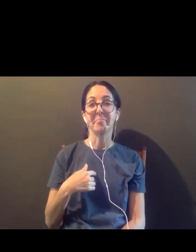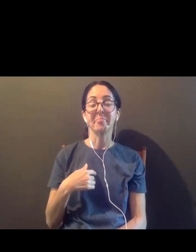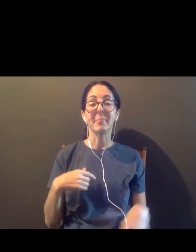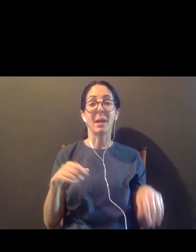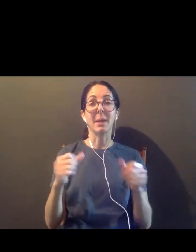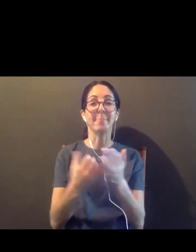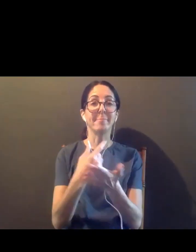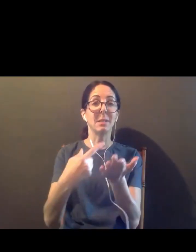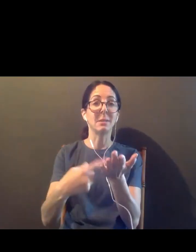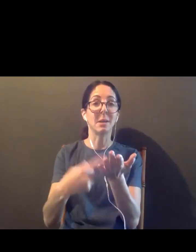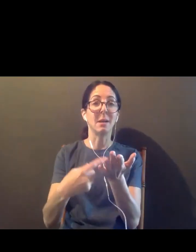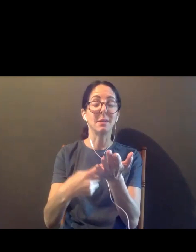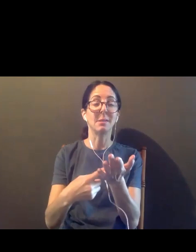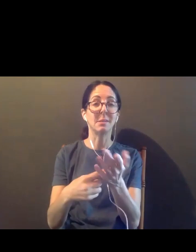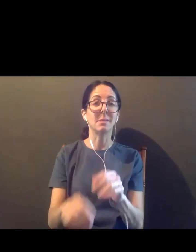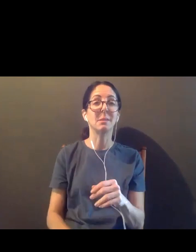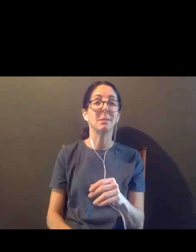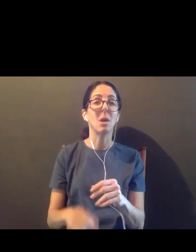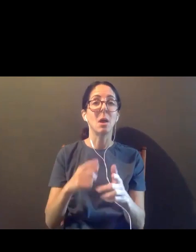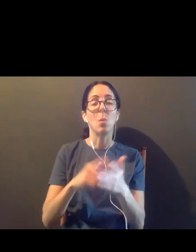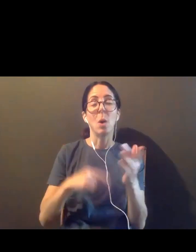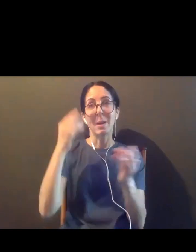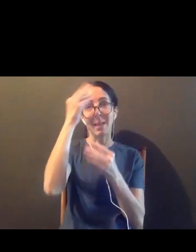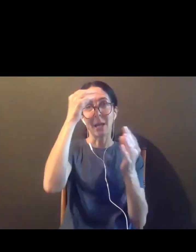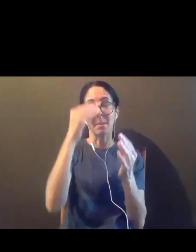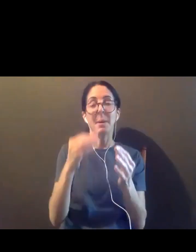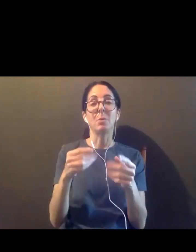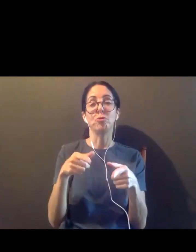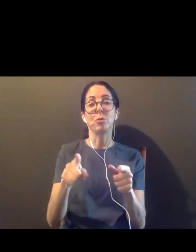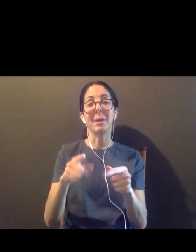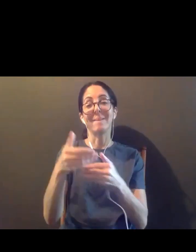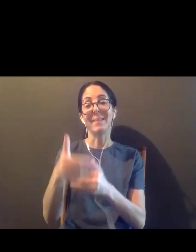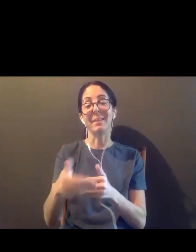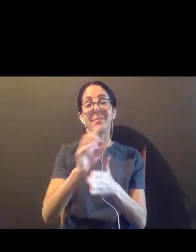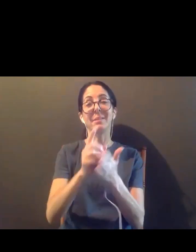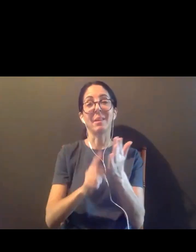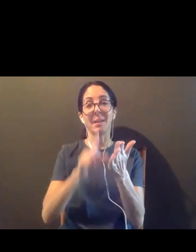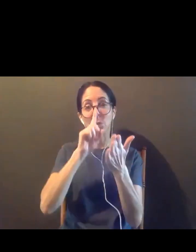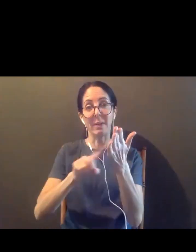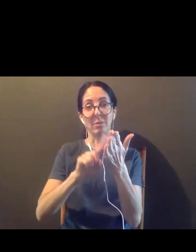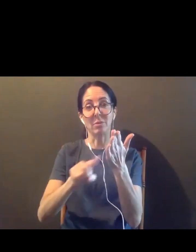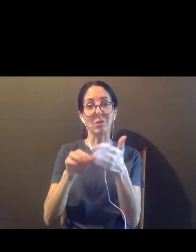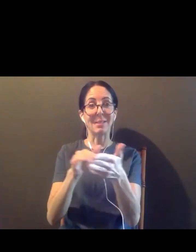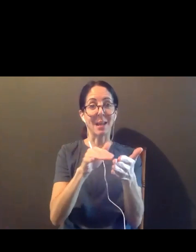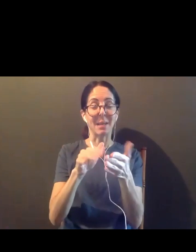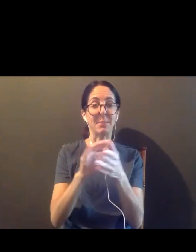into consideration when designing research studies, is that we always want to ensure